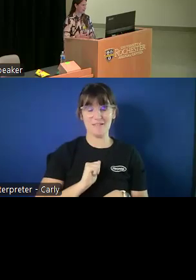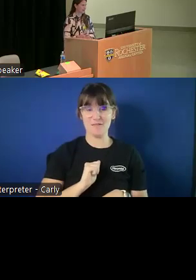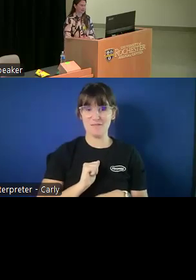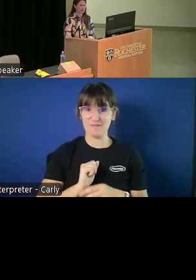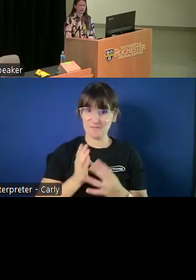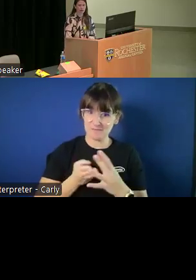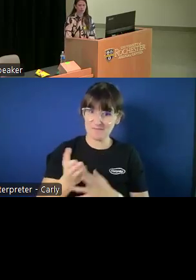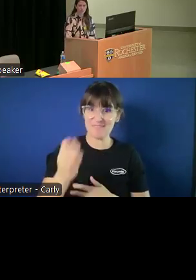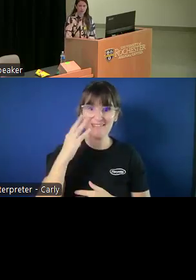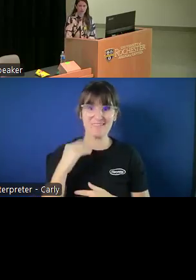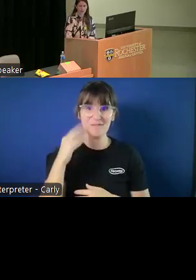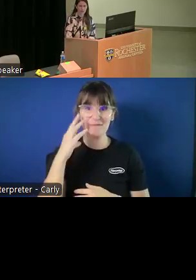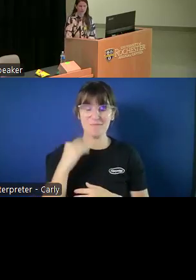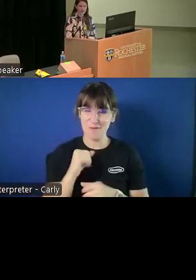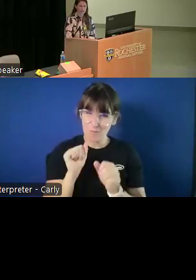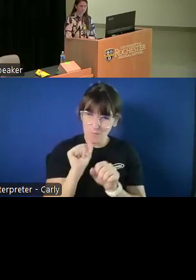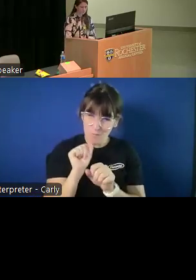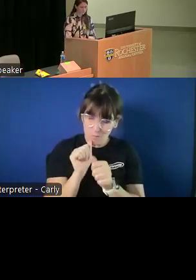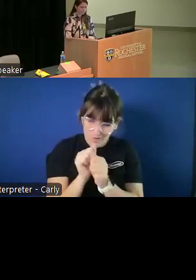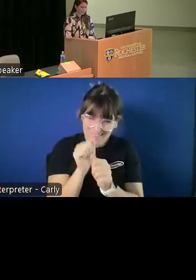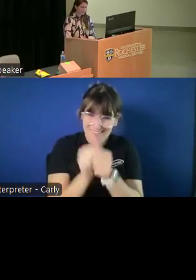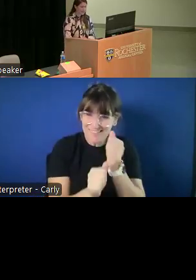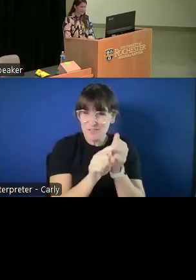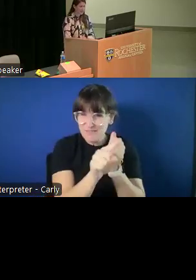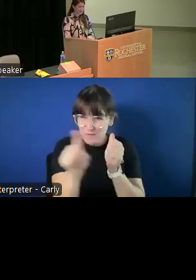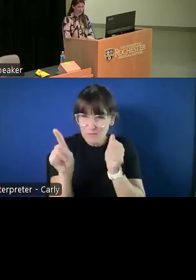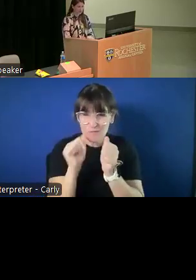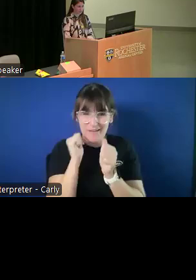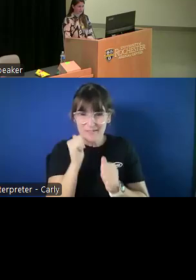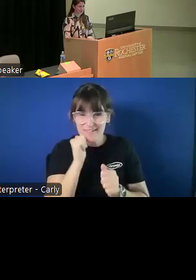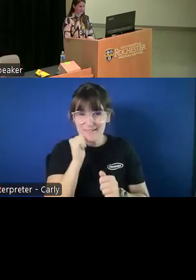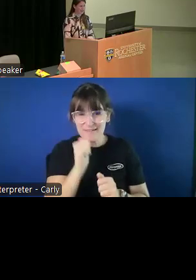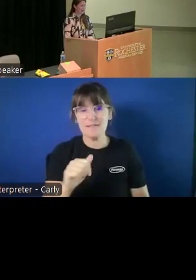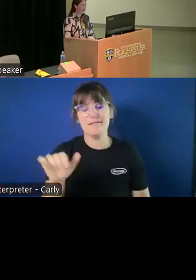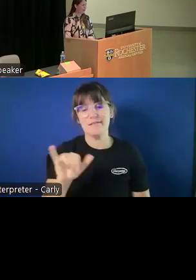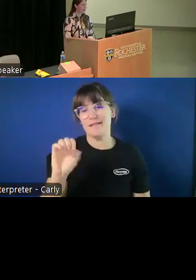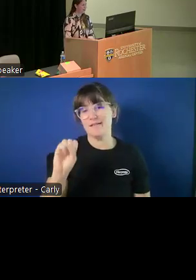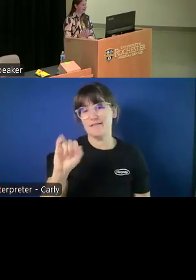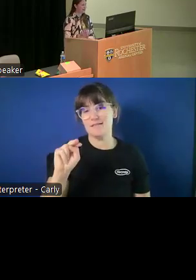getting to work with each of you every day and if like Simone Veil says uh attention